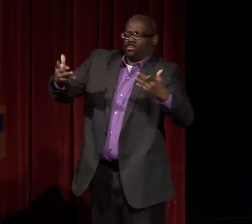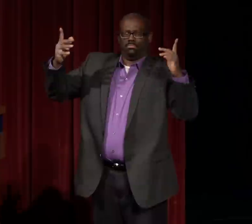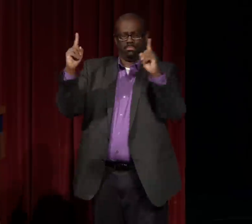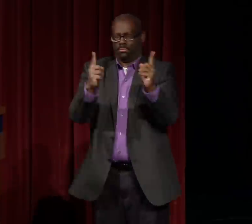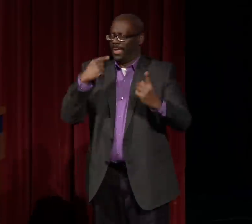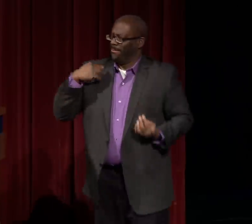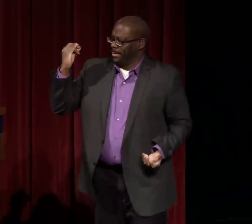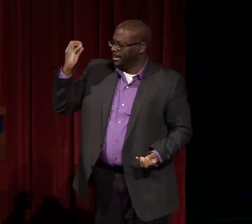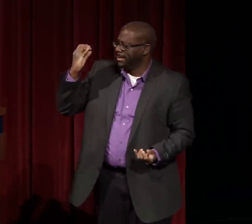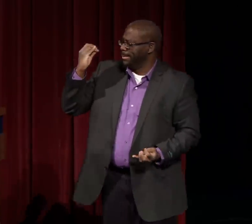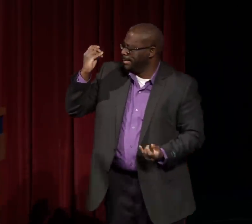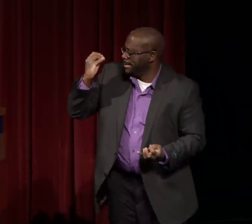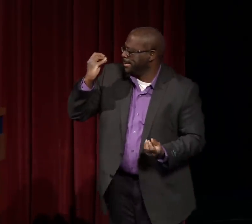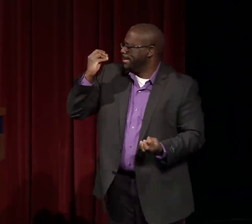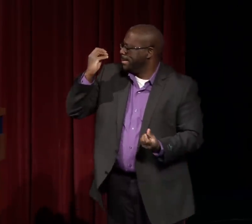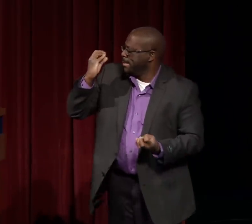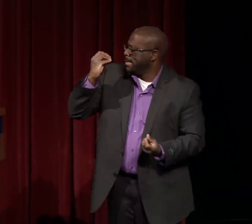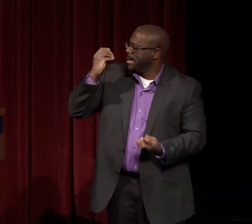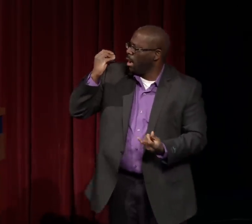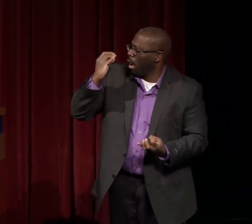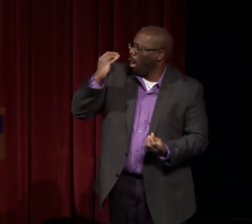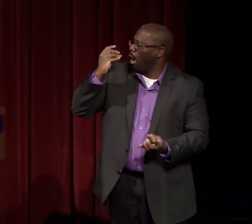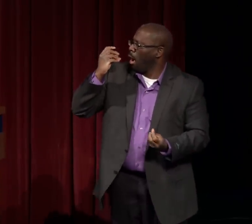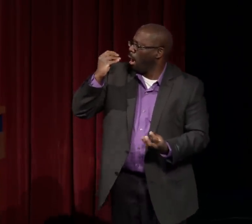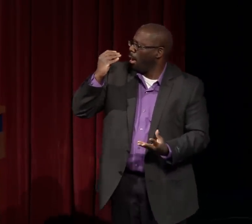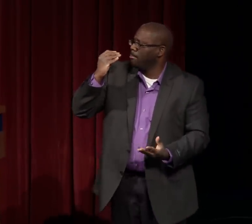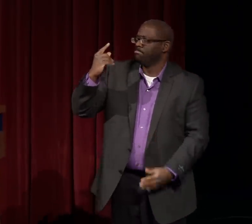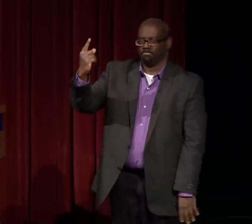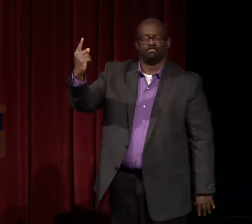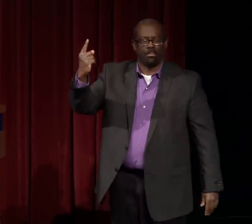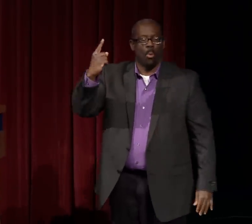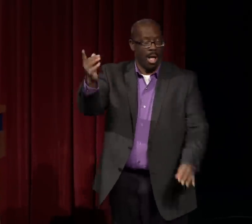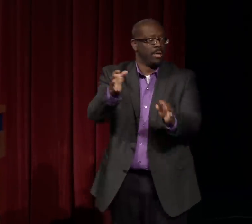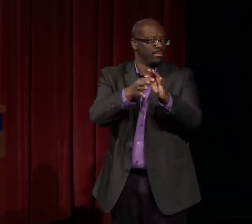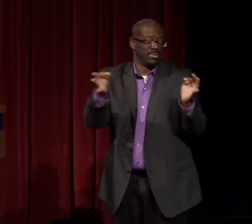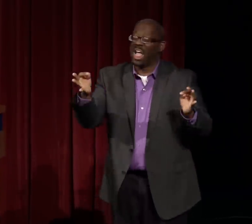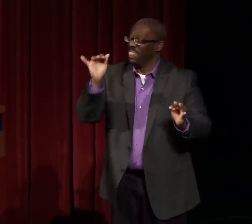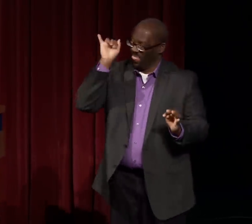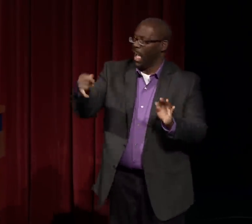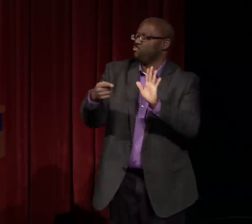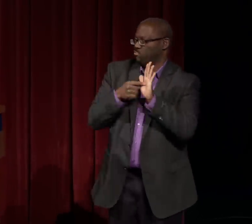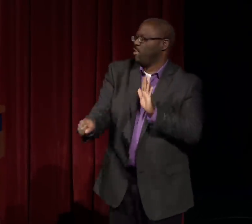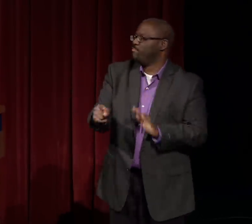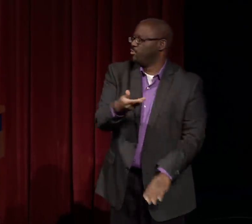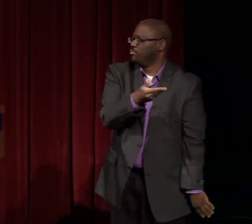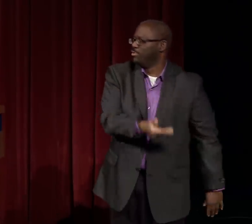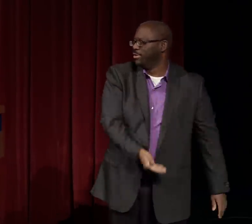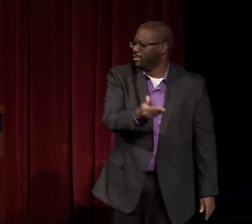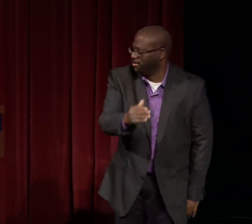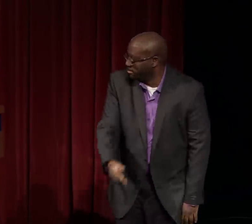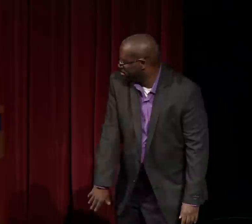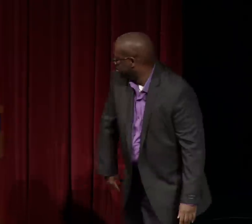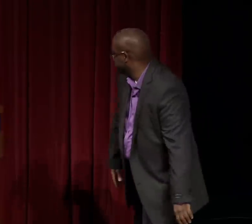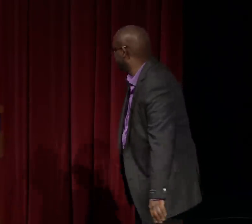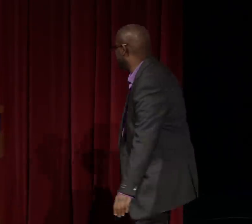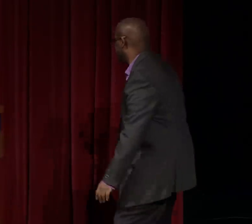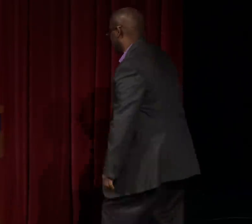and her work and what she means to us. And after much reflection, I decided on this sentence.